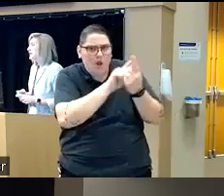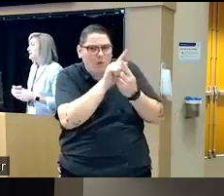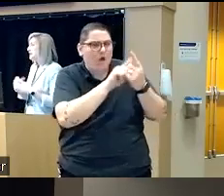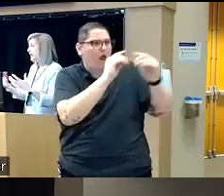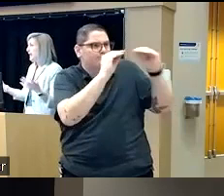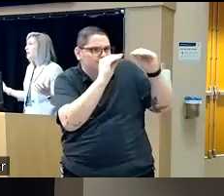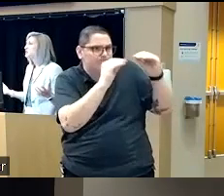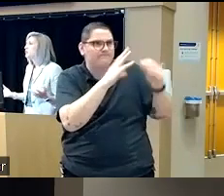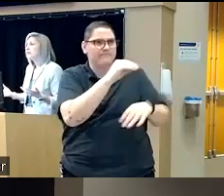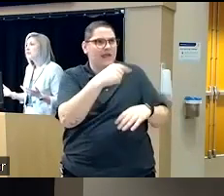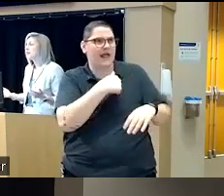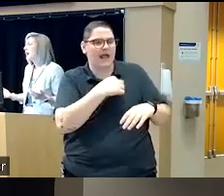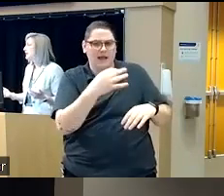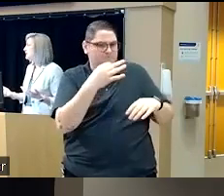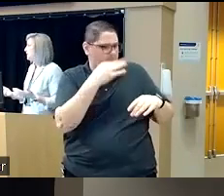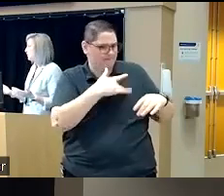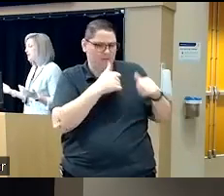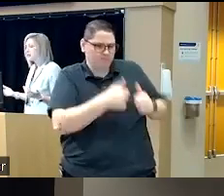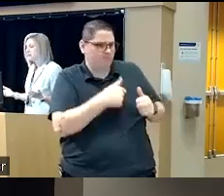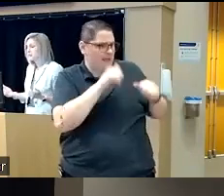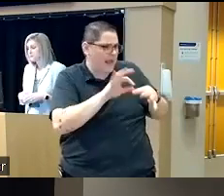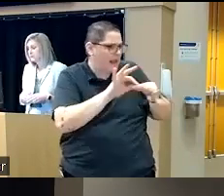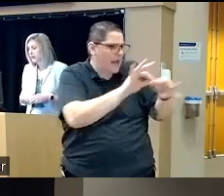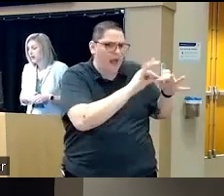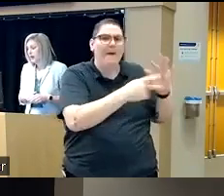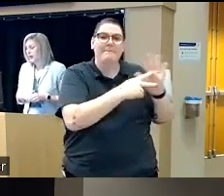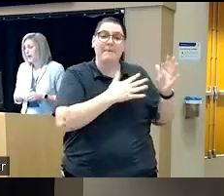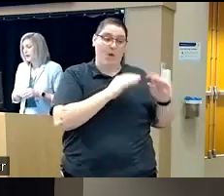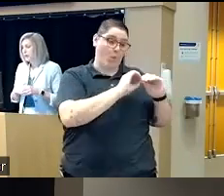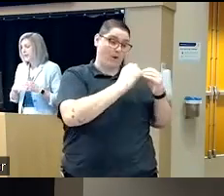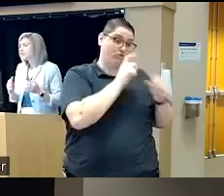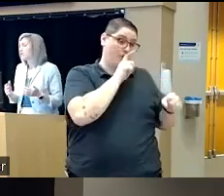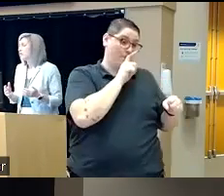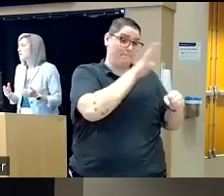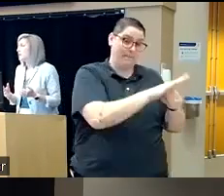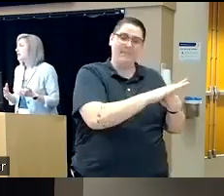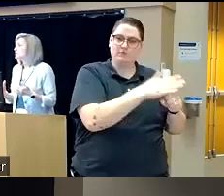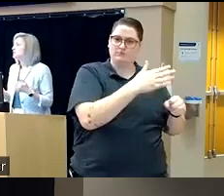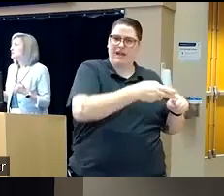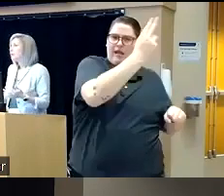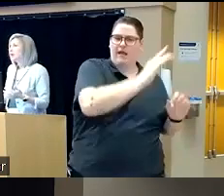their ability to connect with their colleagues and their peers occupational commitment is when